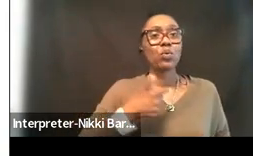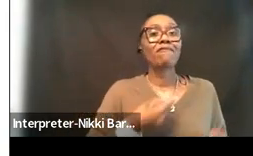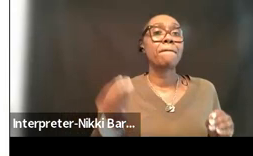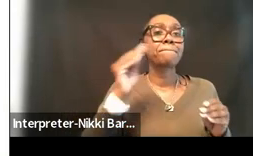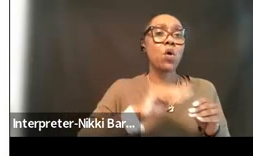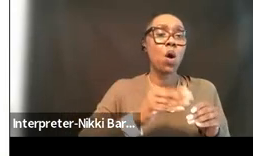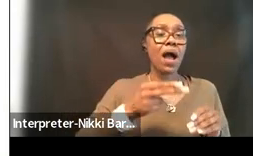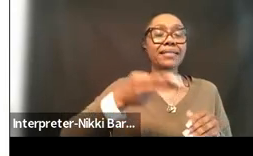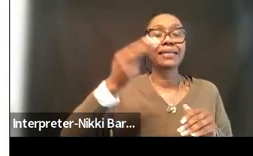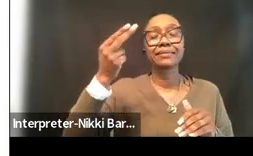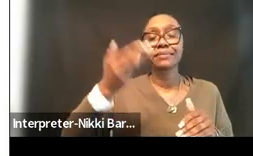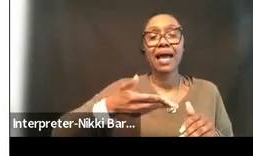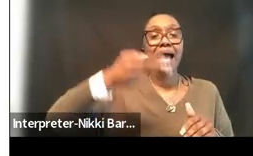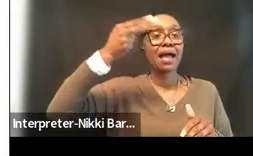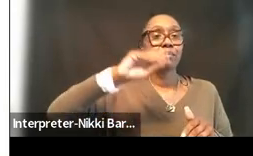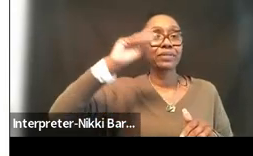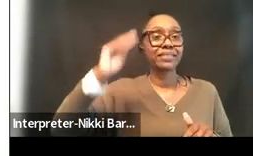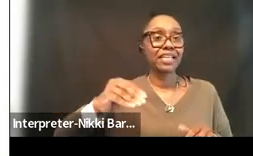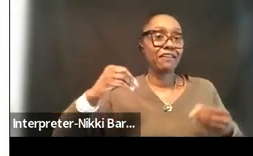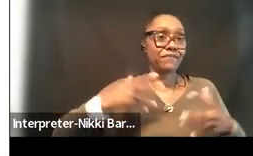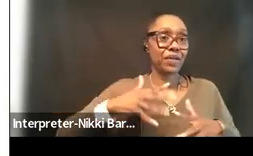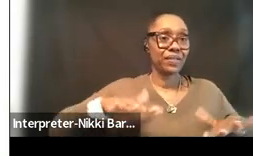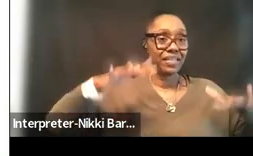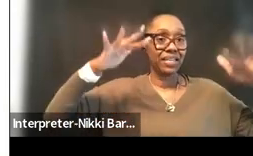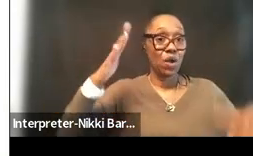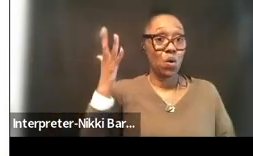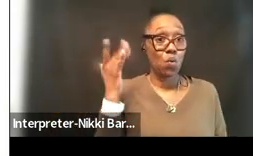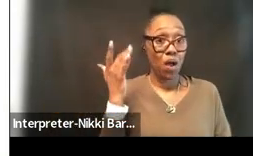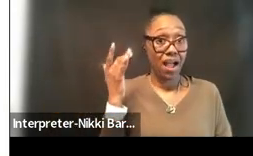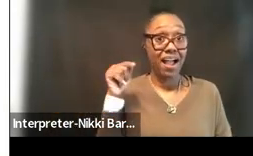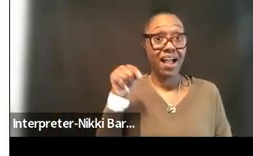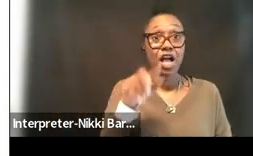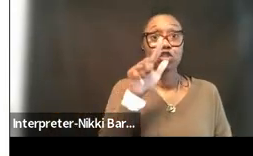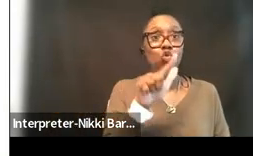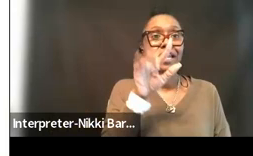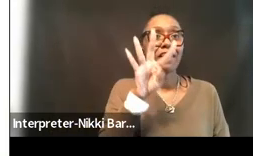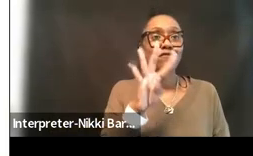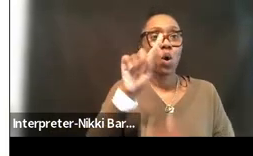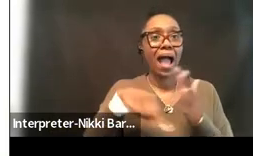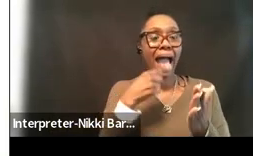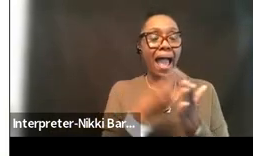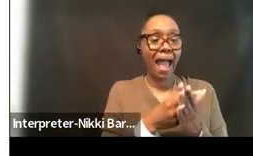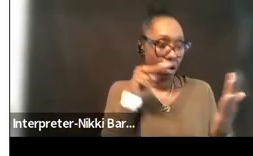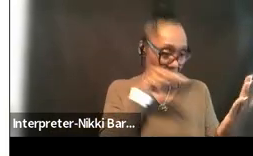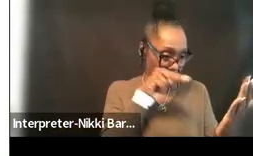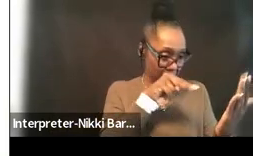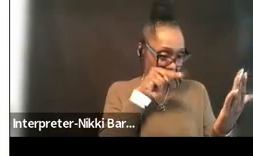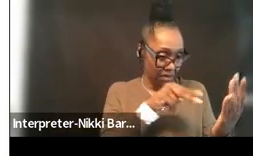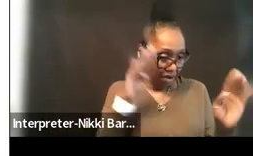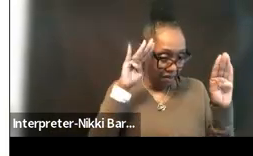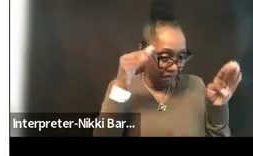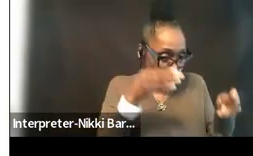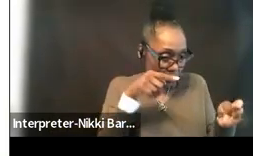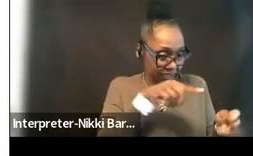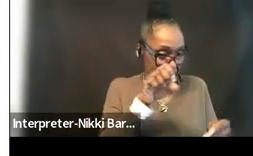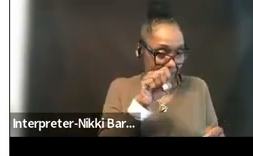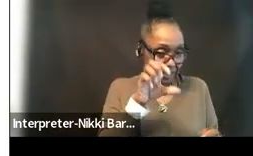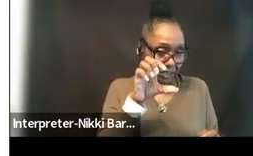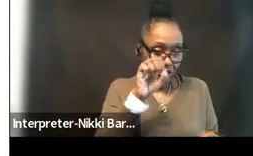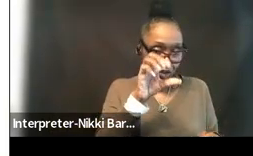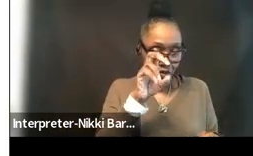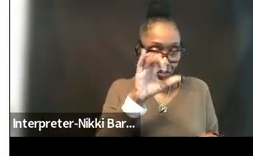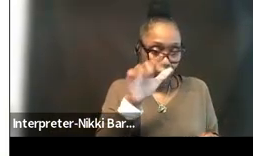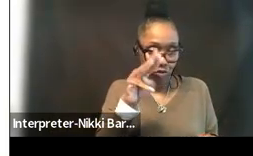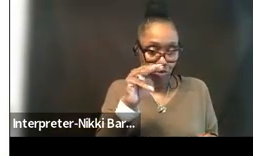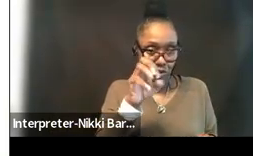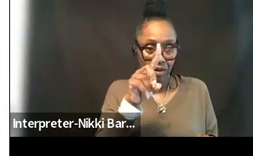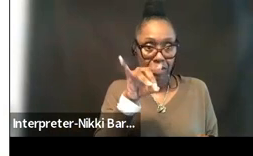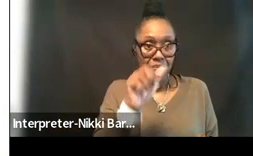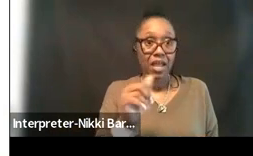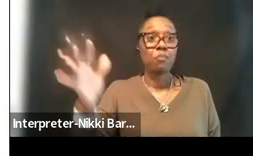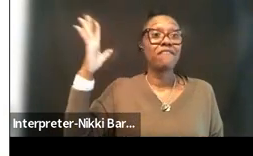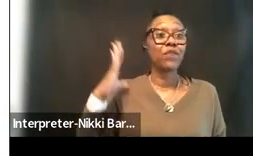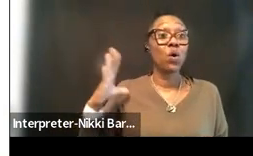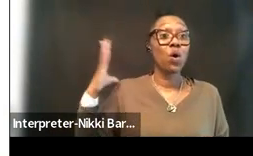And many studies believe this is caused by this 24 h news cycle we now live in. So though we live with less physical immediate threat than our ancestors did, we are constantly exposed to trauma, to violence, danger and death and conflict through the media.